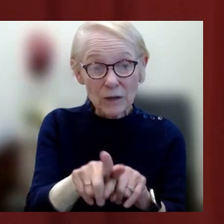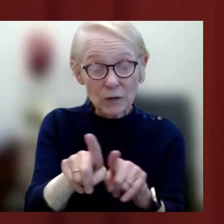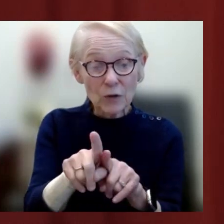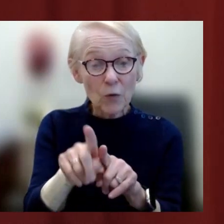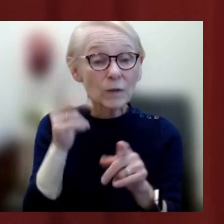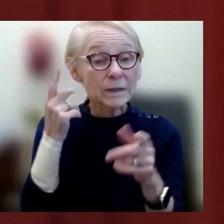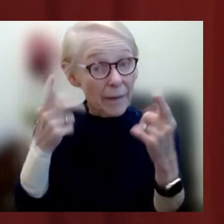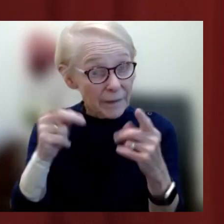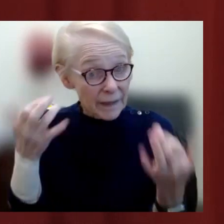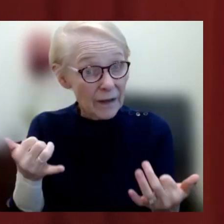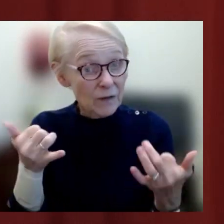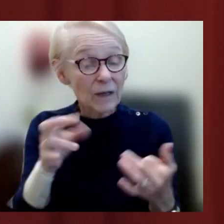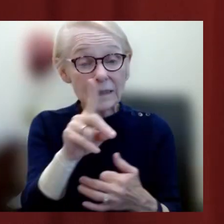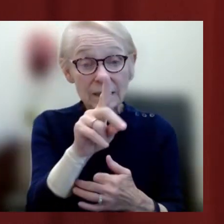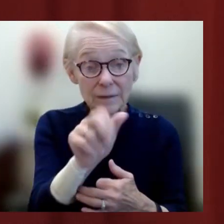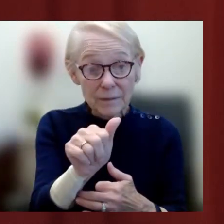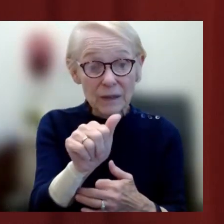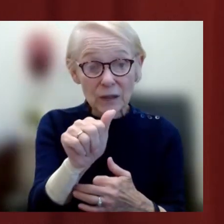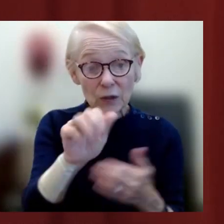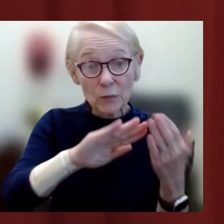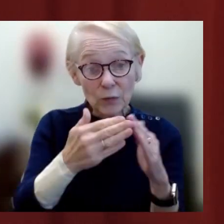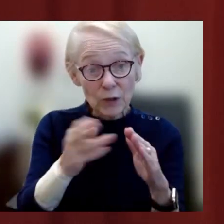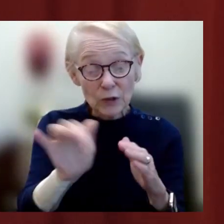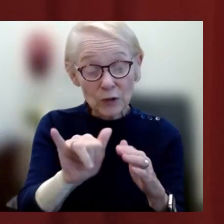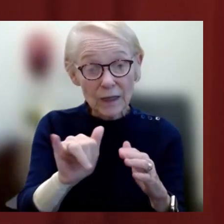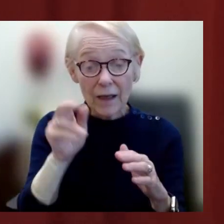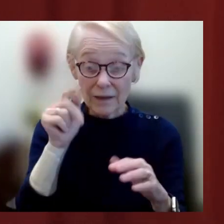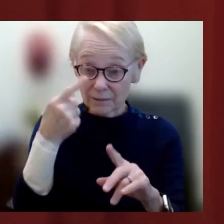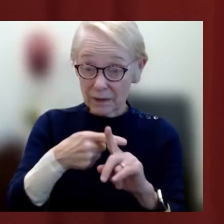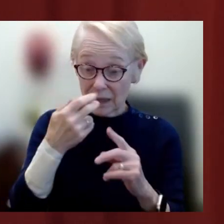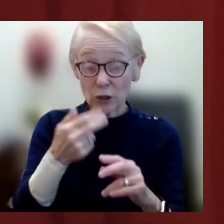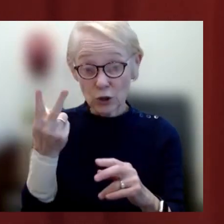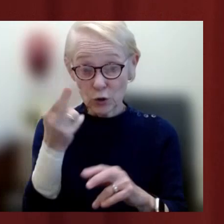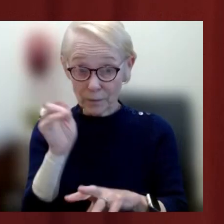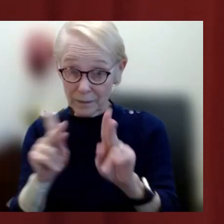in our disability Community this month we have two guests with us who are also from abilities